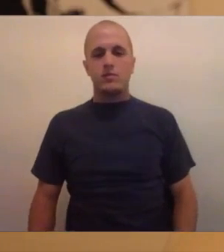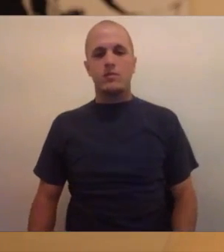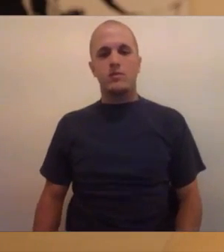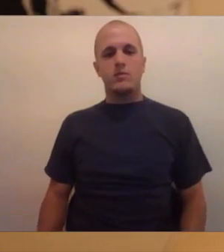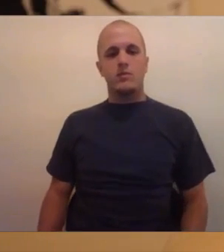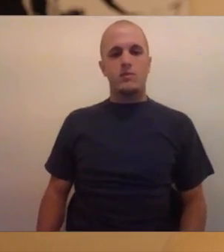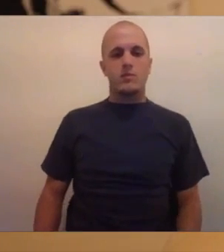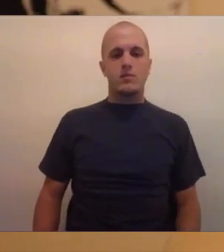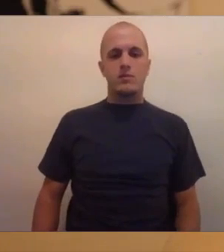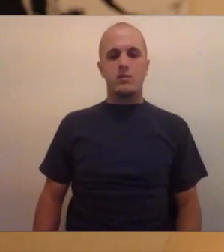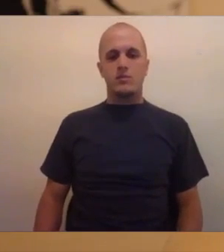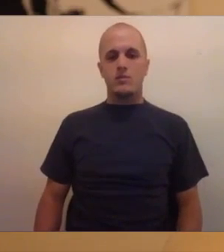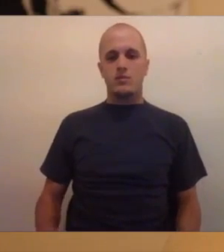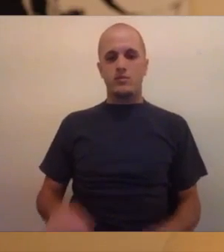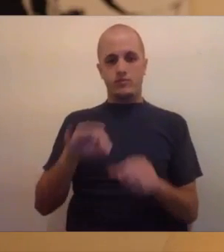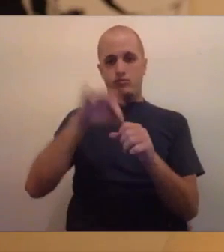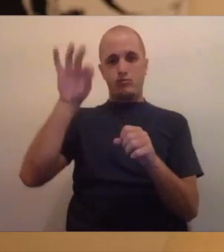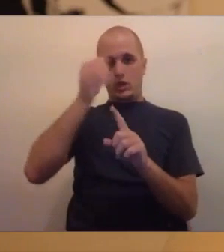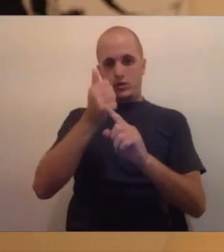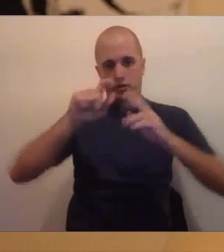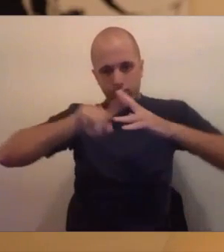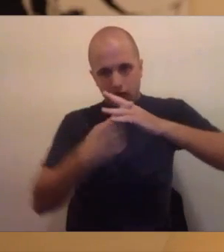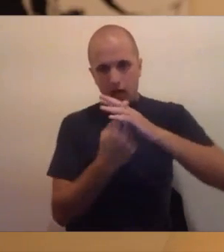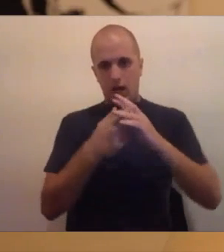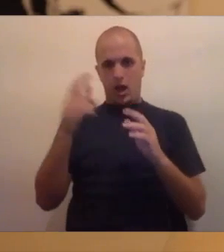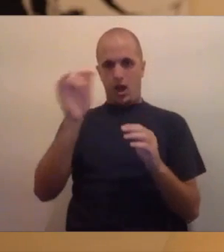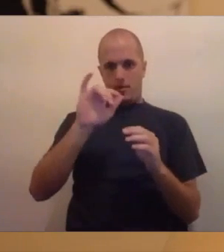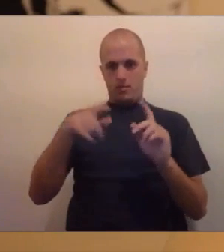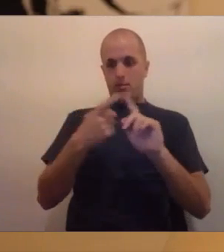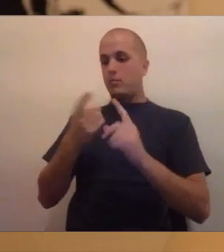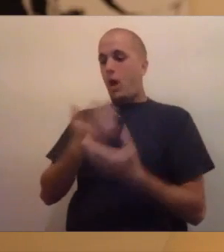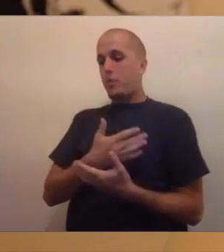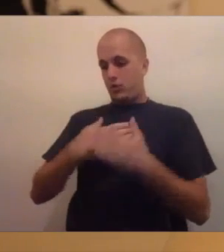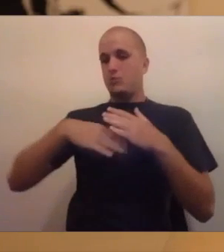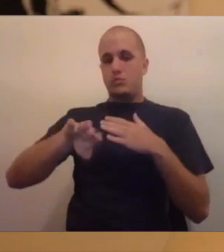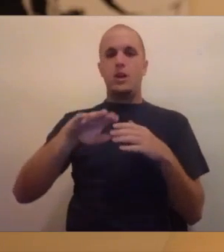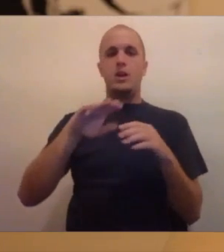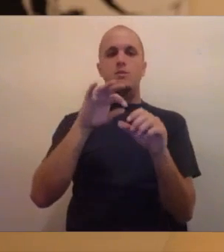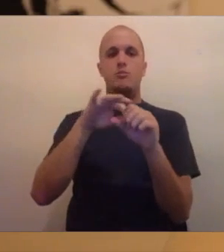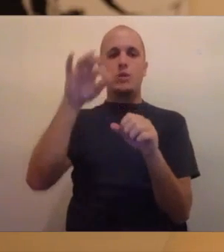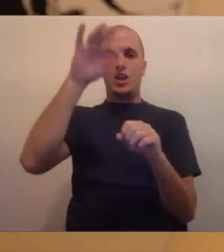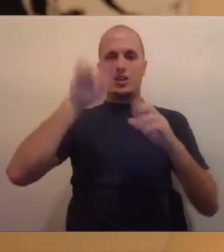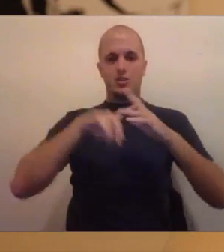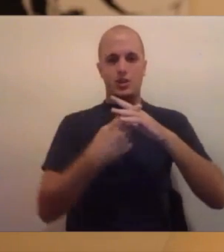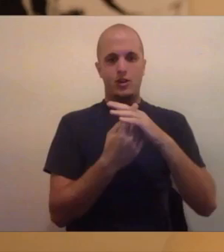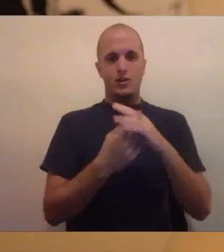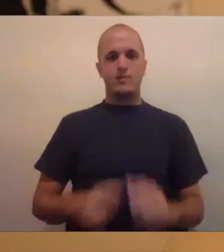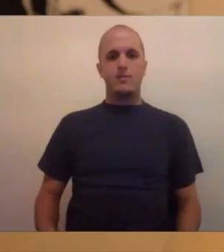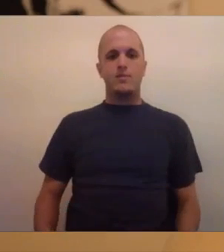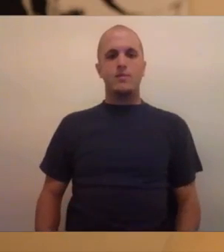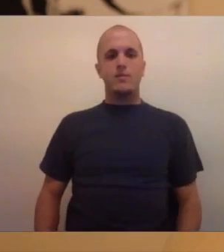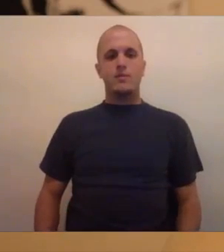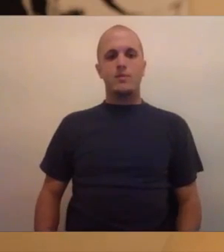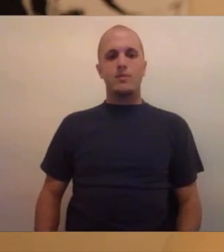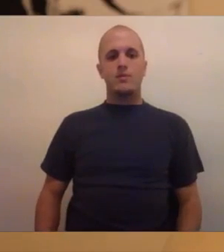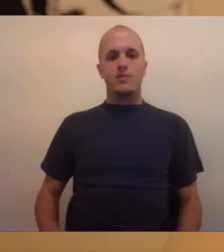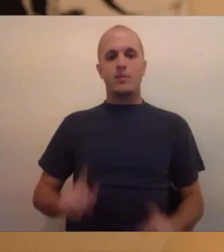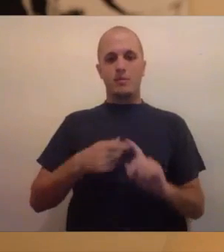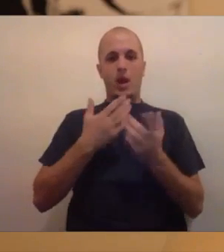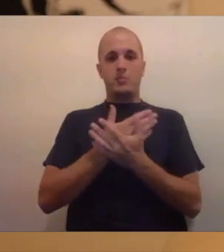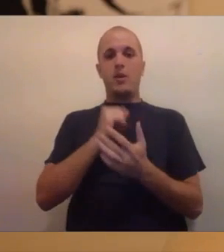Curiosity is gone. Spirituality begins at the time the baby is born.